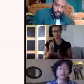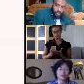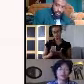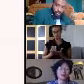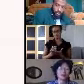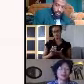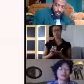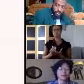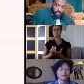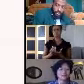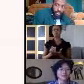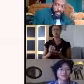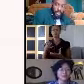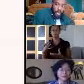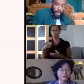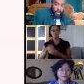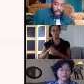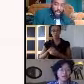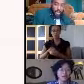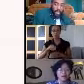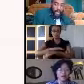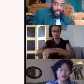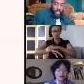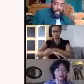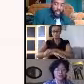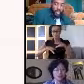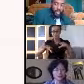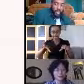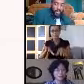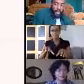being an accomplice. Yeah, and we'll talk about that, the value